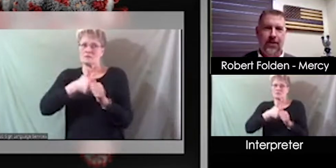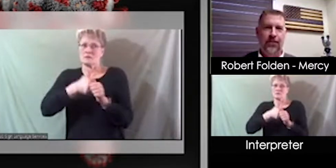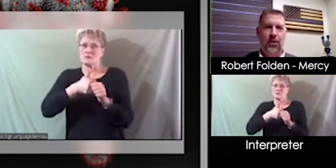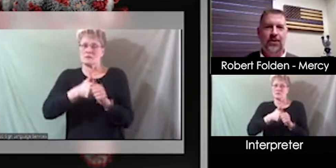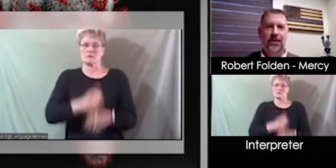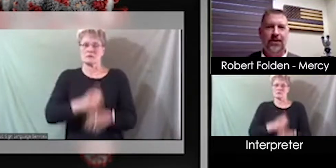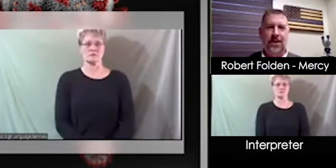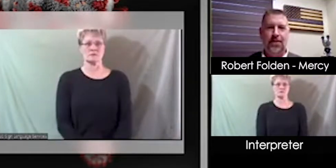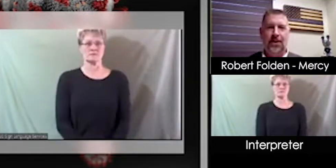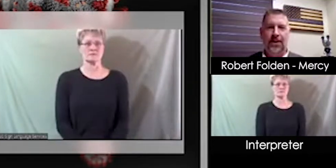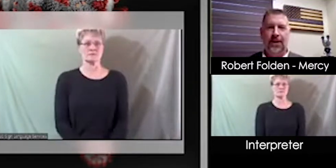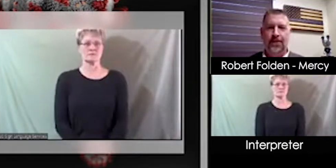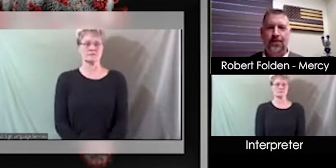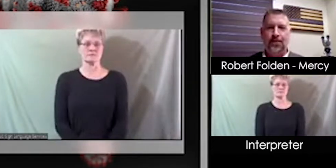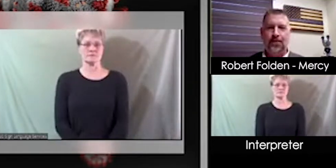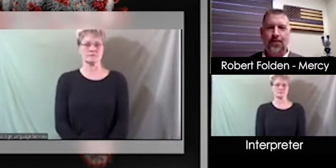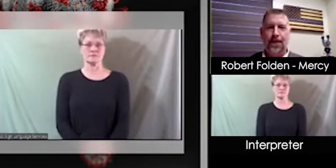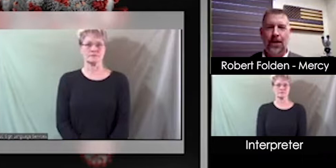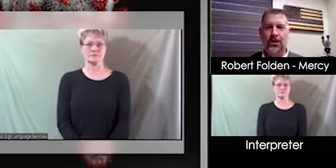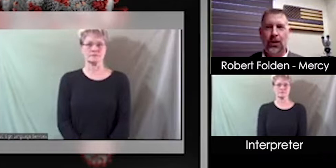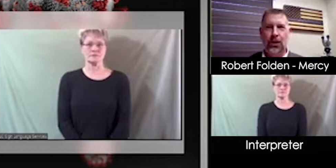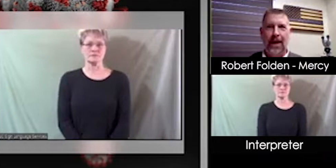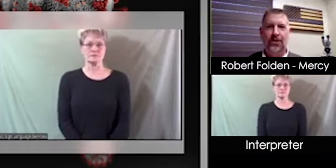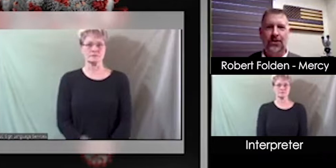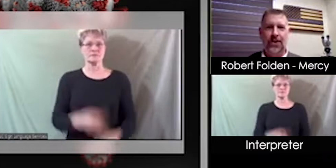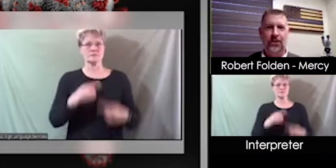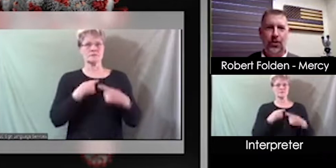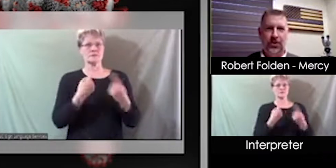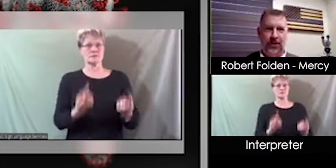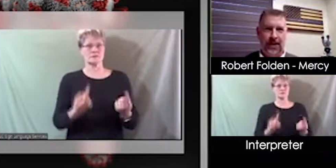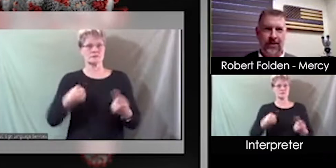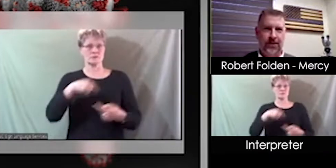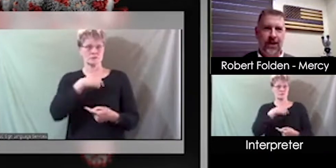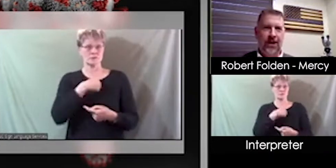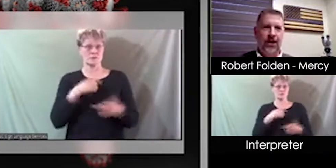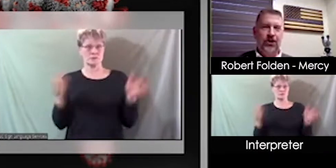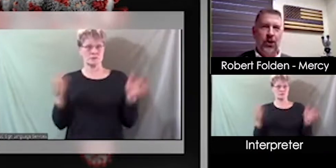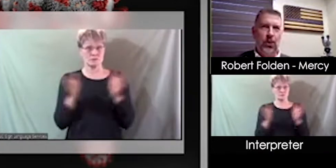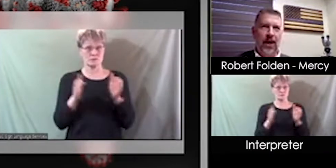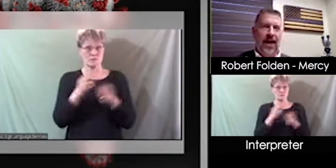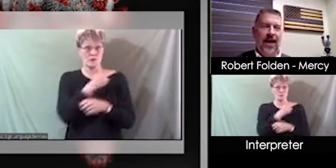affords us the ability to look outside of normal channels. So